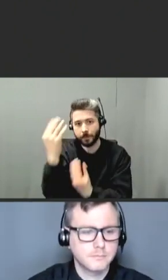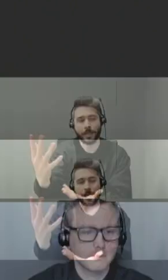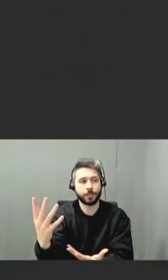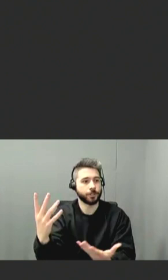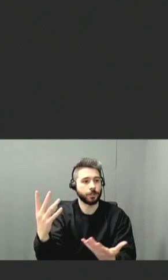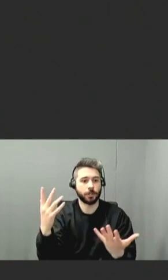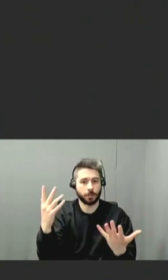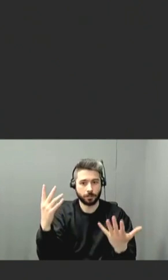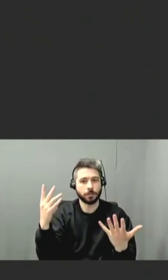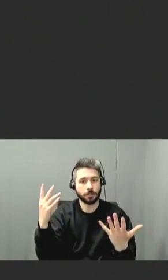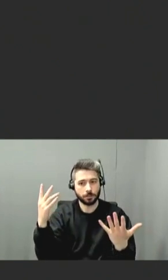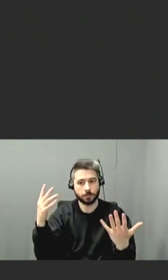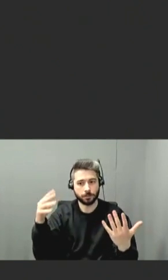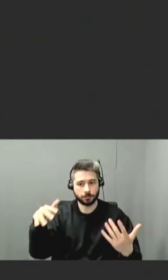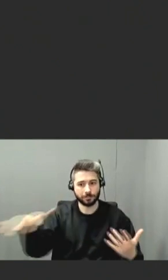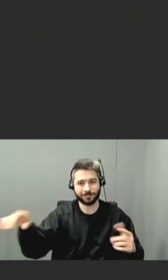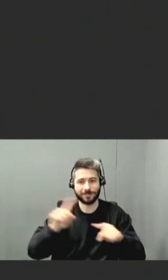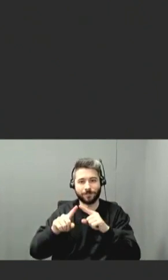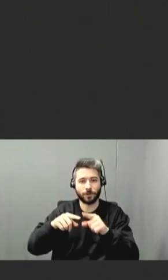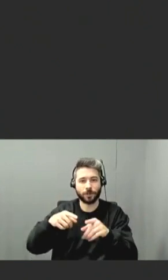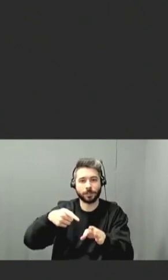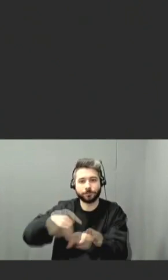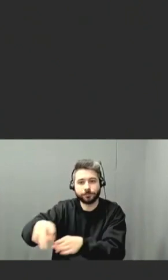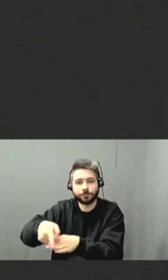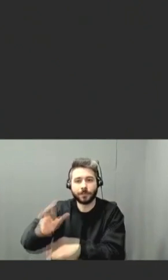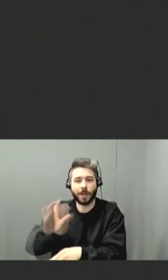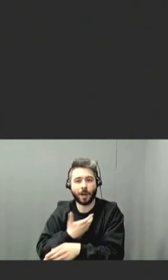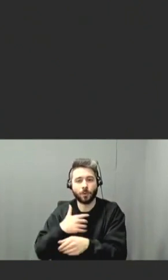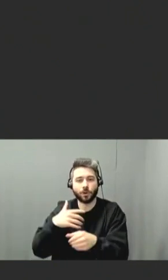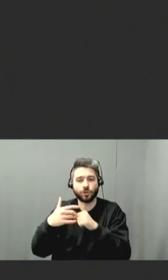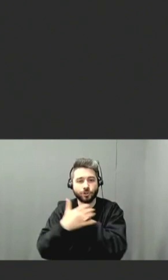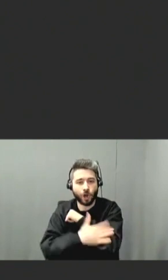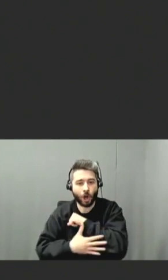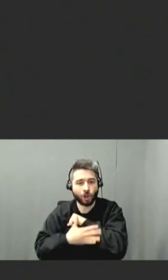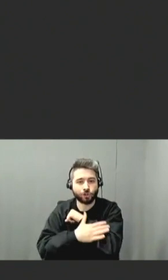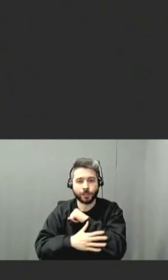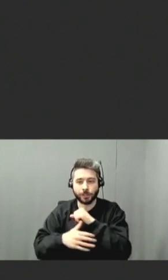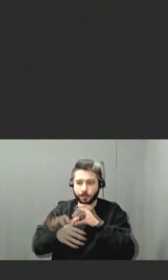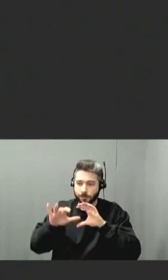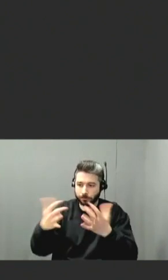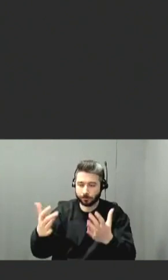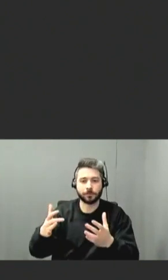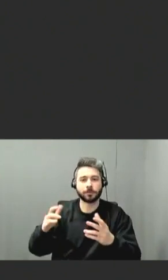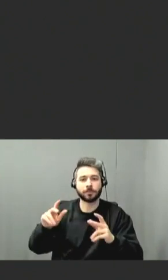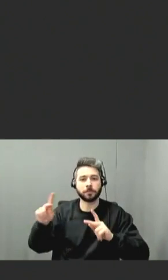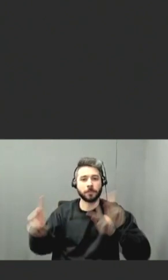across may different areas in our country, and a population that unfortunately has